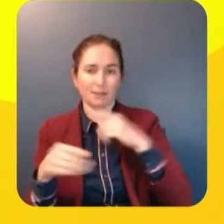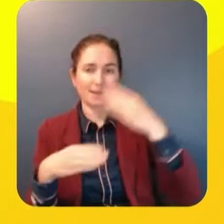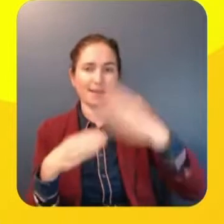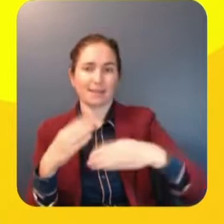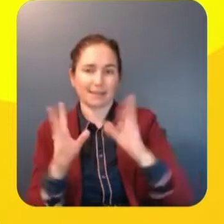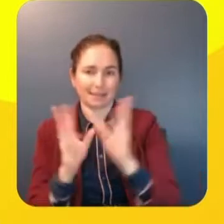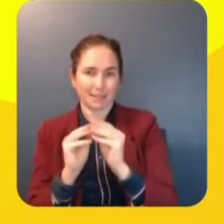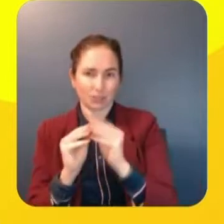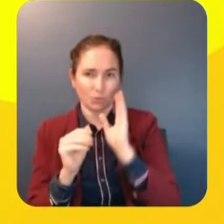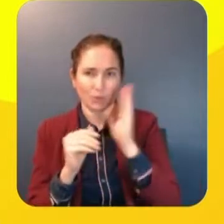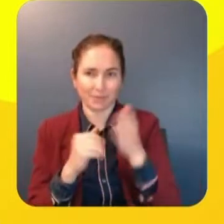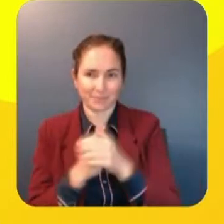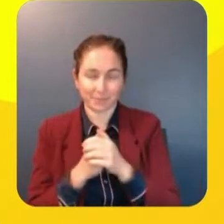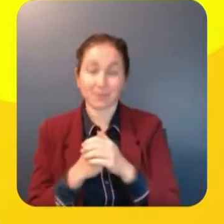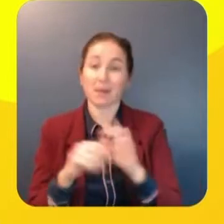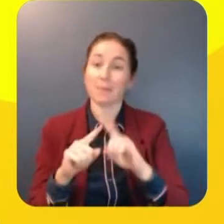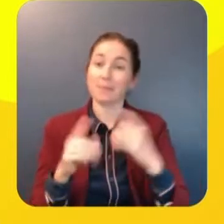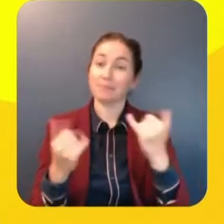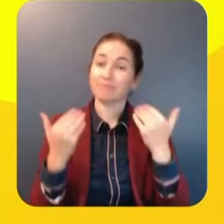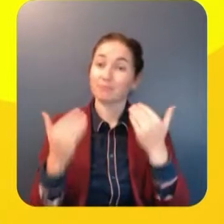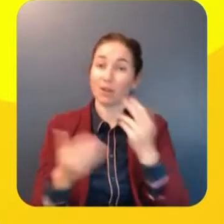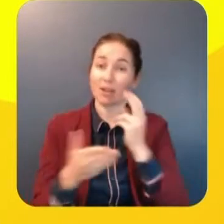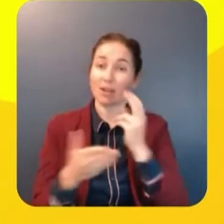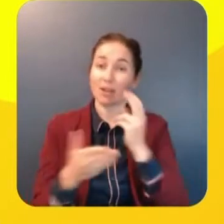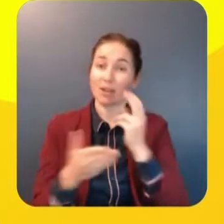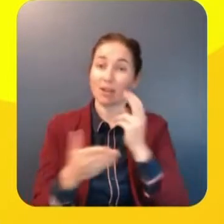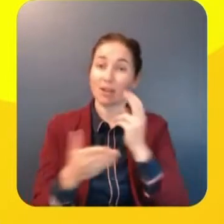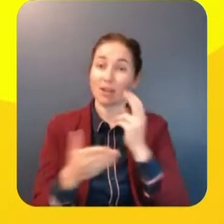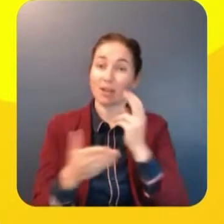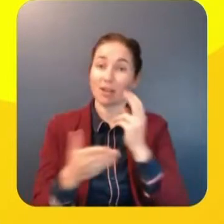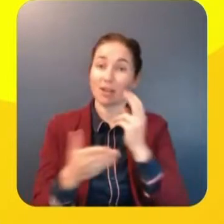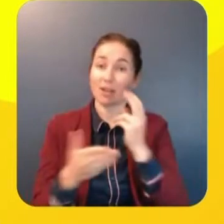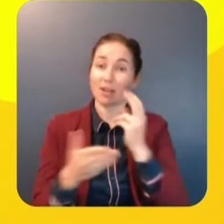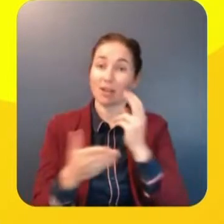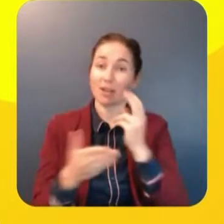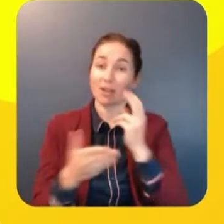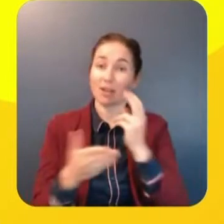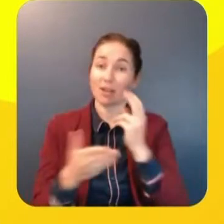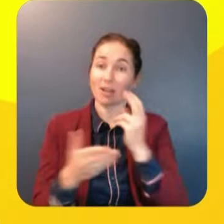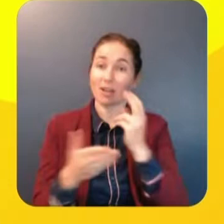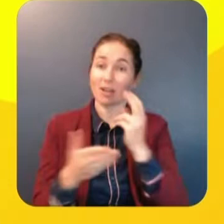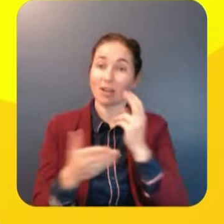But why don't we go ahead and dive in with some of the conversations and topics that we on this panel have all been talking about right now?